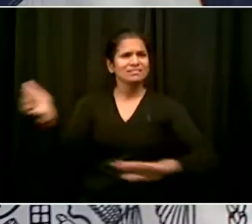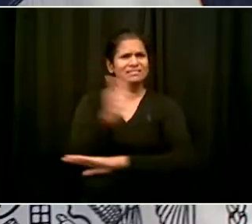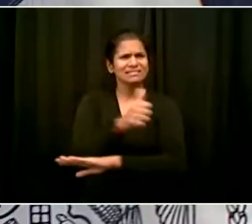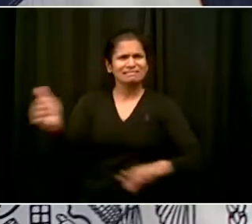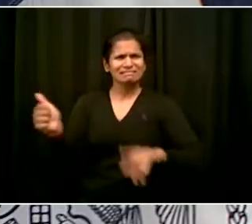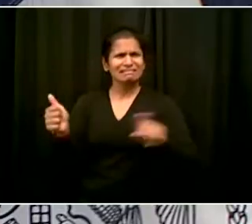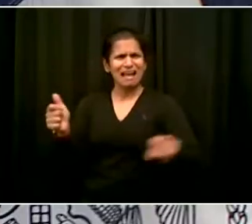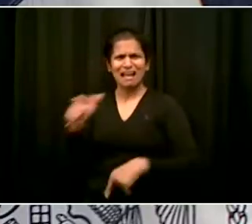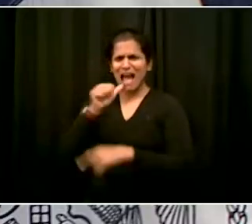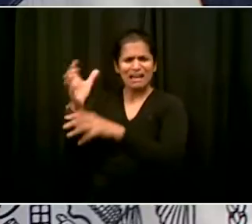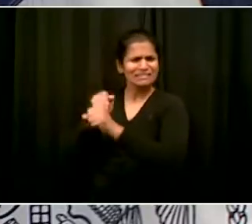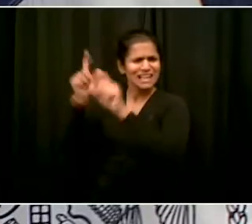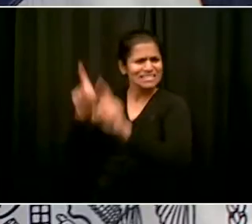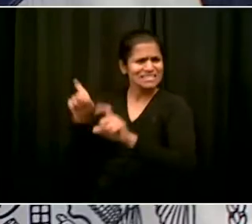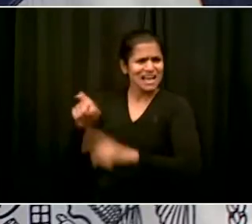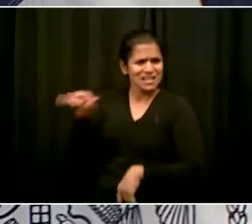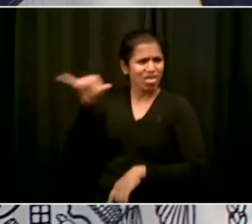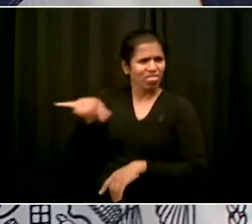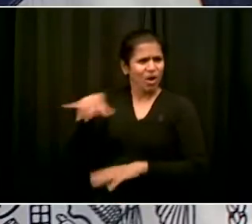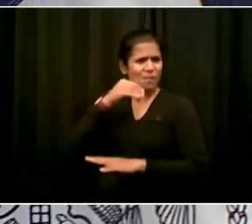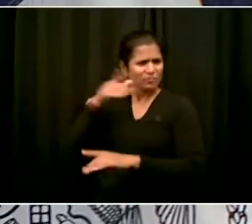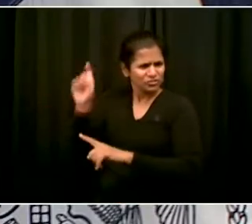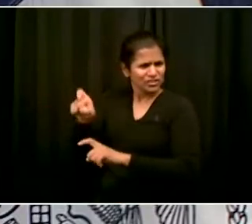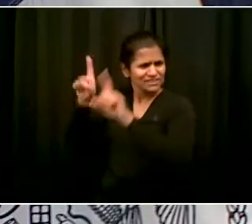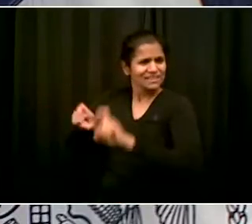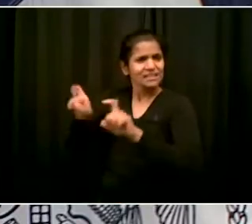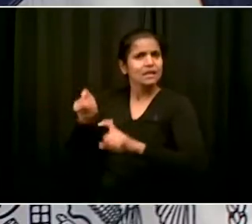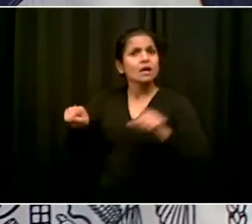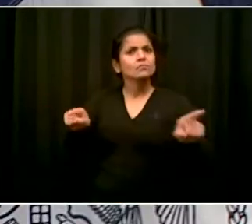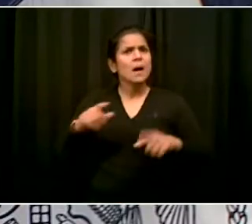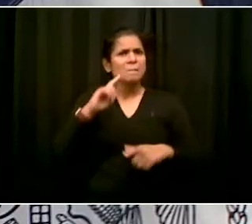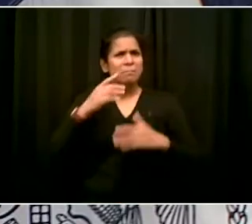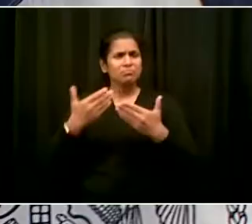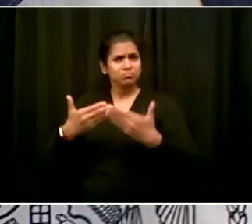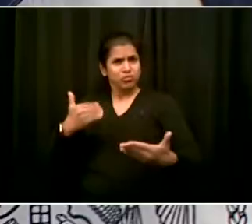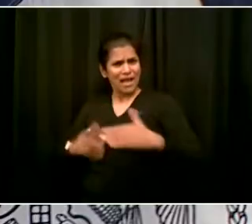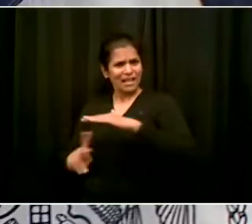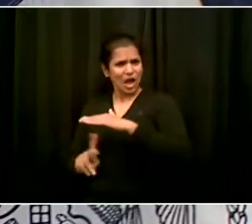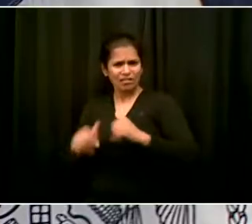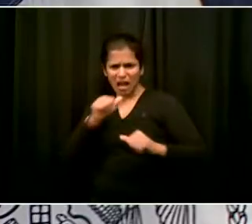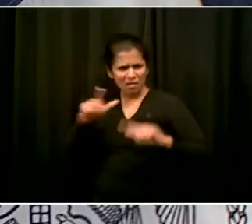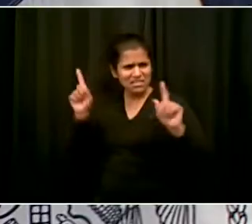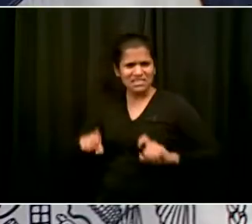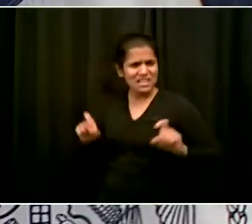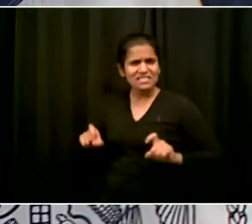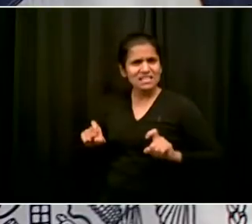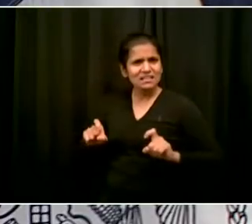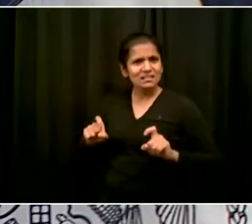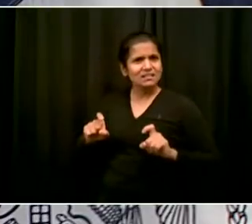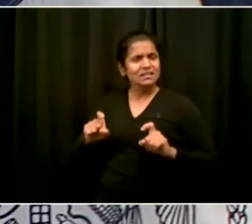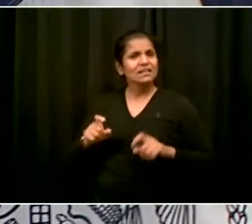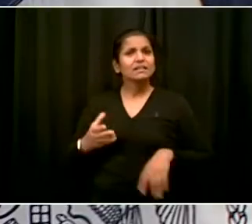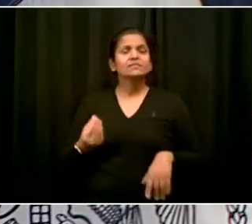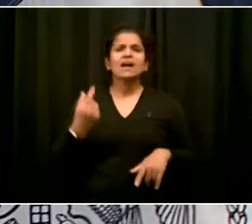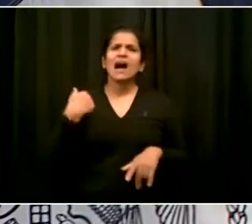BEING TESTEDED, , CO , UNIVIVSAERL PRE-K PROVIDERS ARE